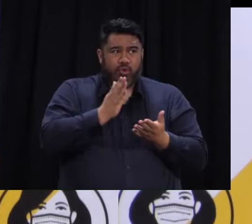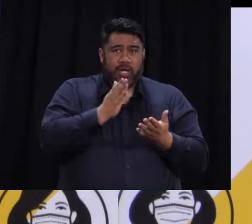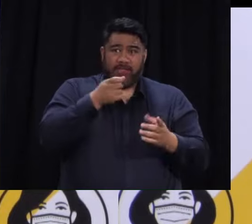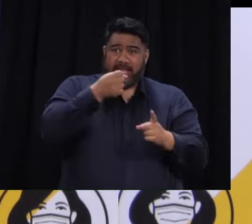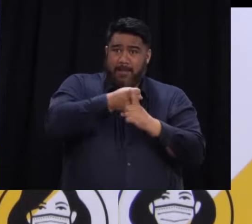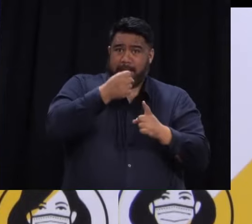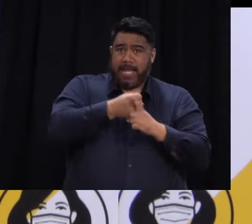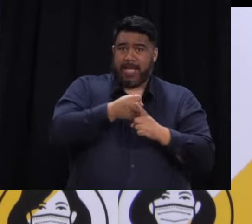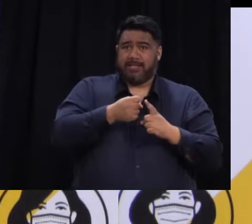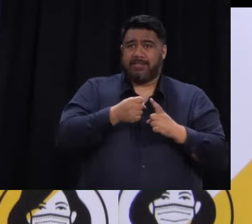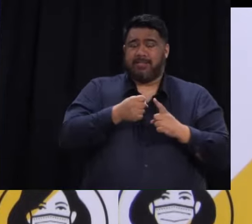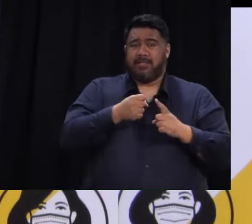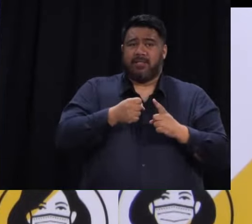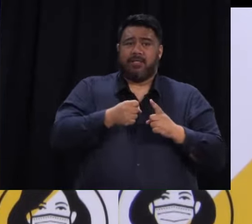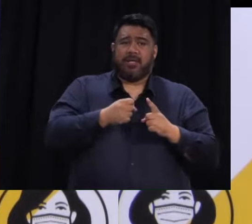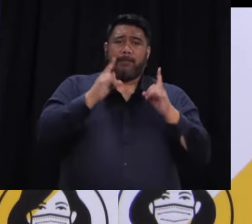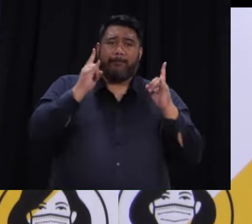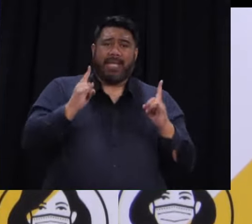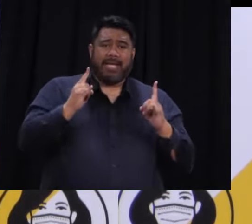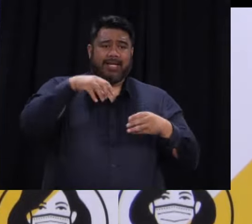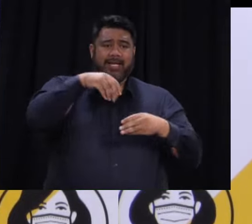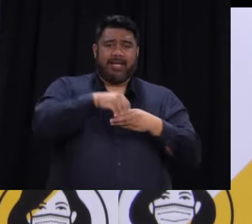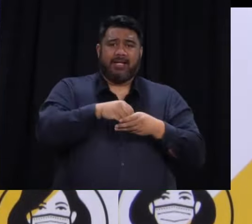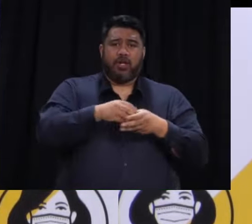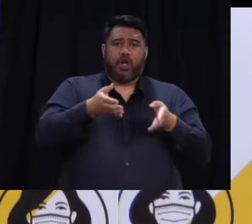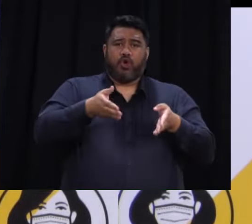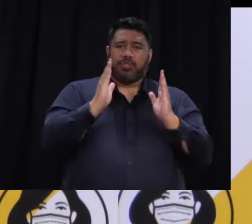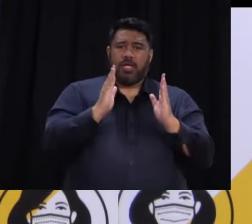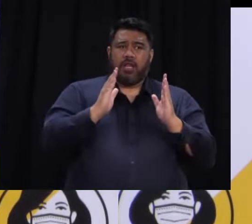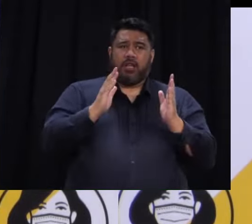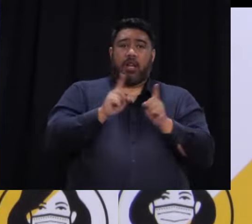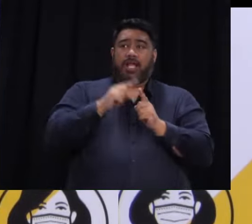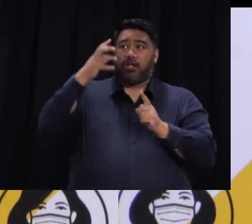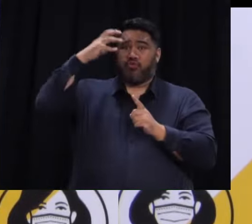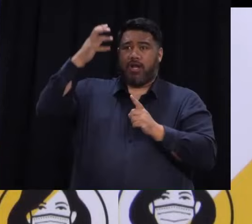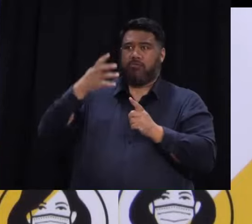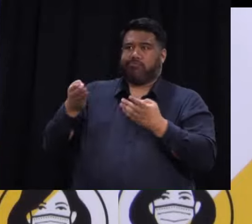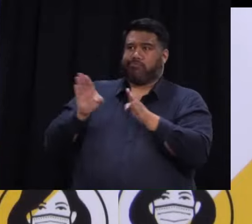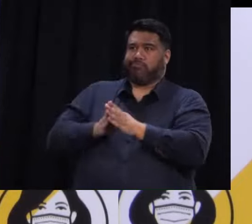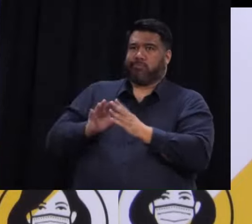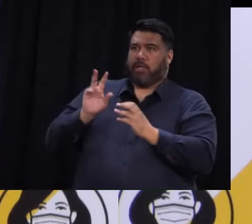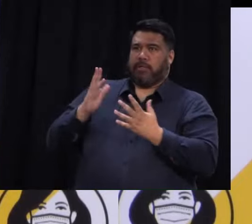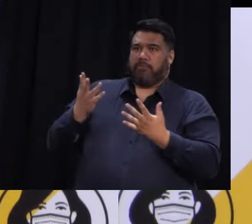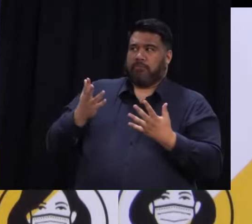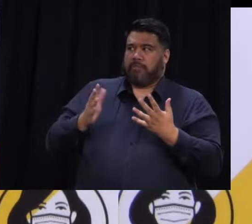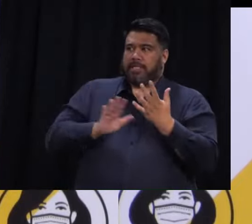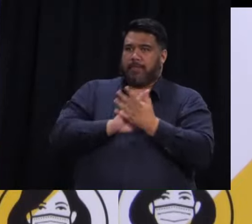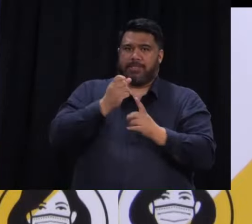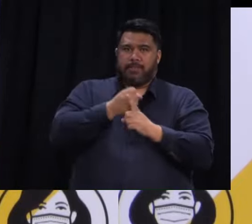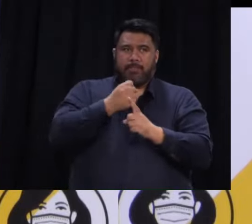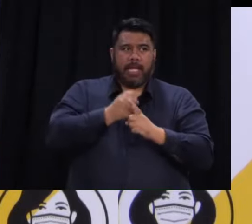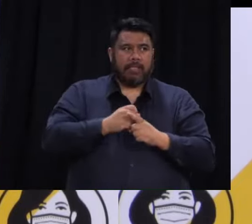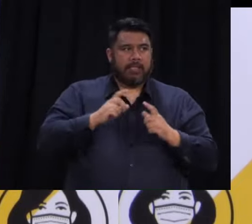had on spaces in MIQ? In real terms? Yes. So how many spaces have